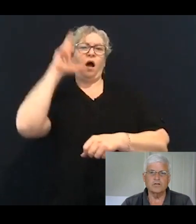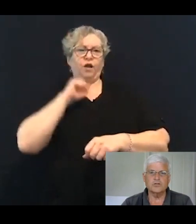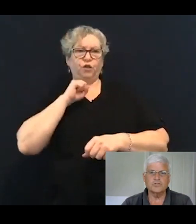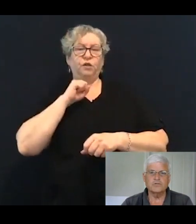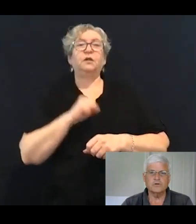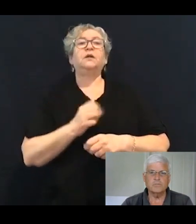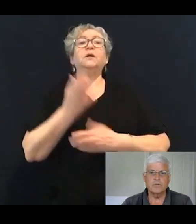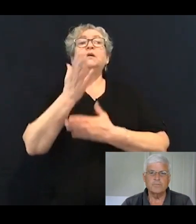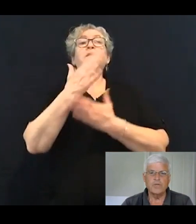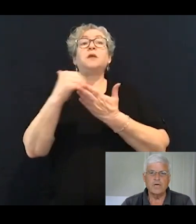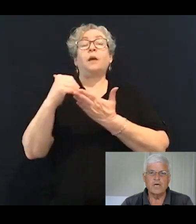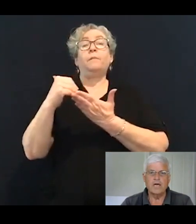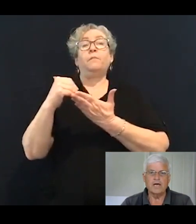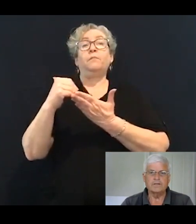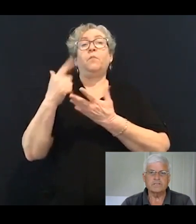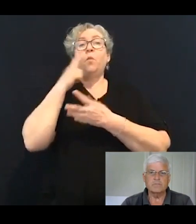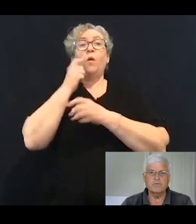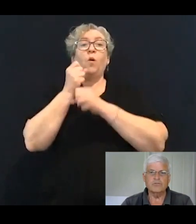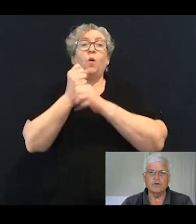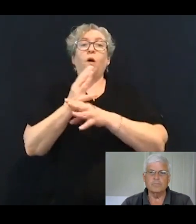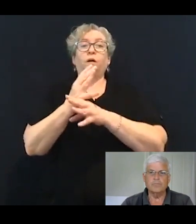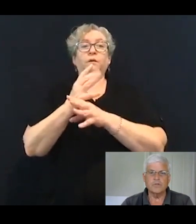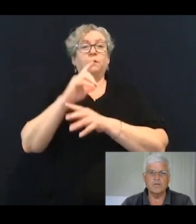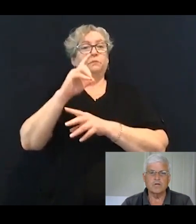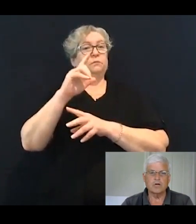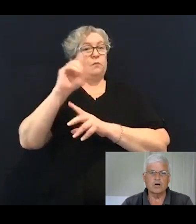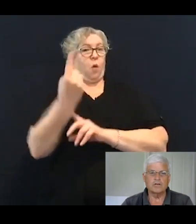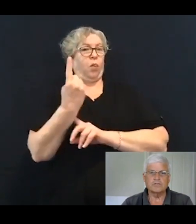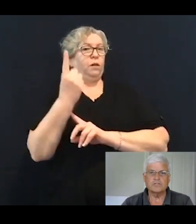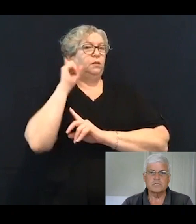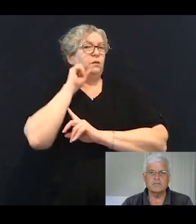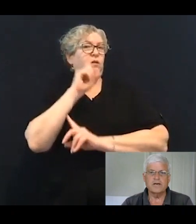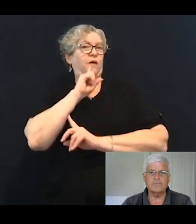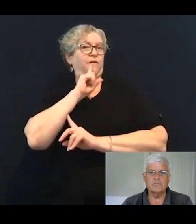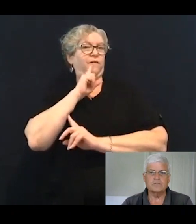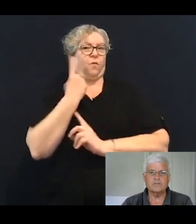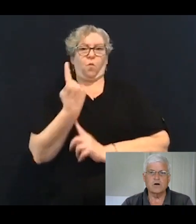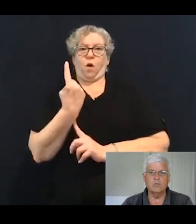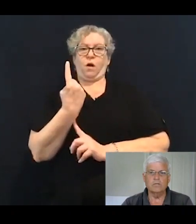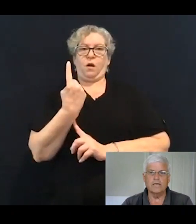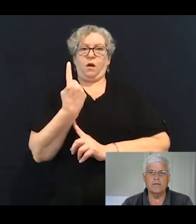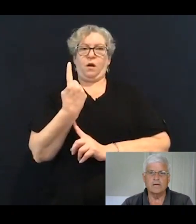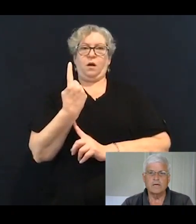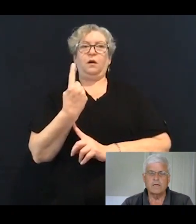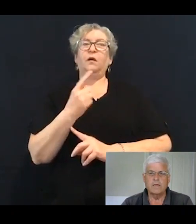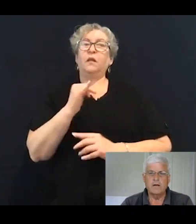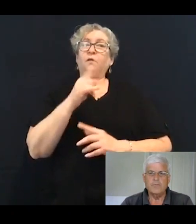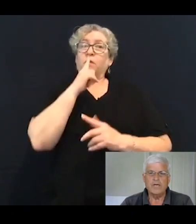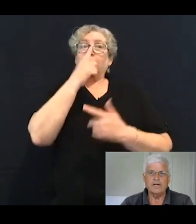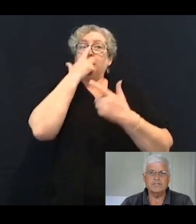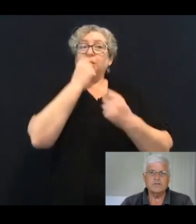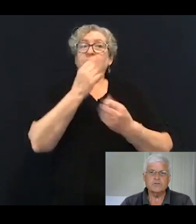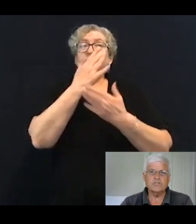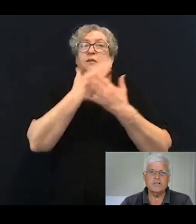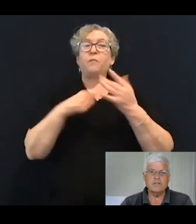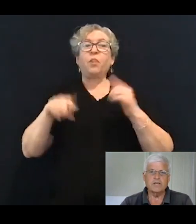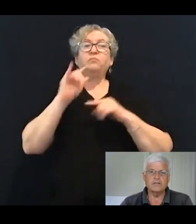And some of them cause deafness only. And it's interesting that some of these mutations